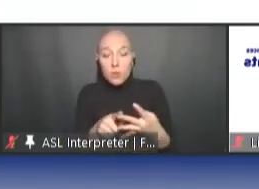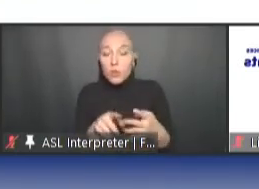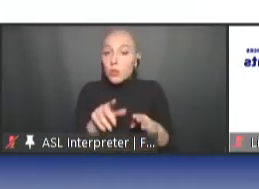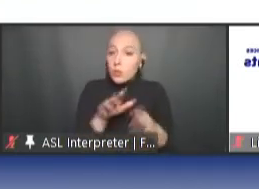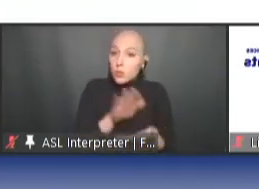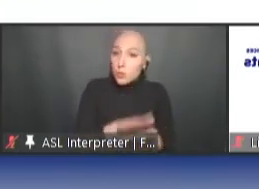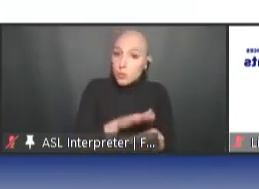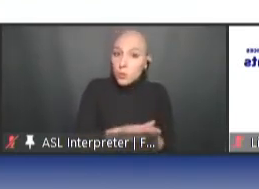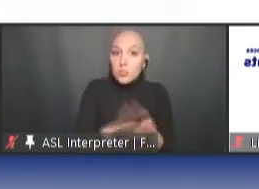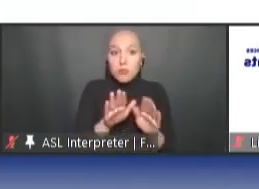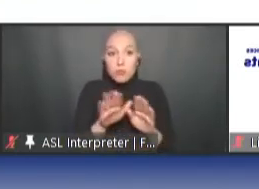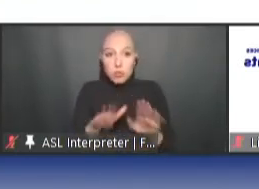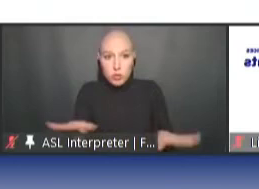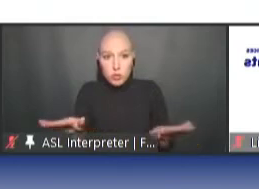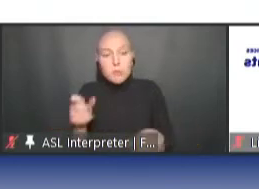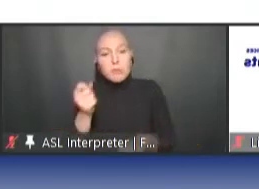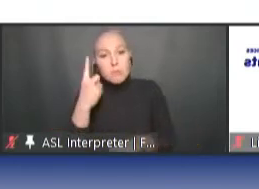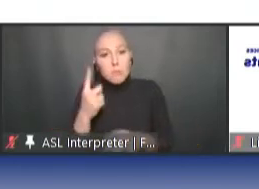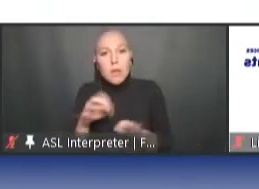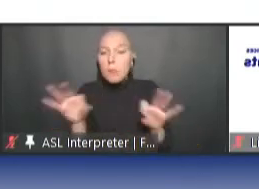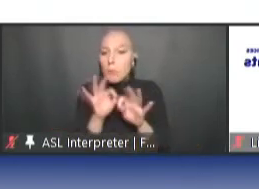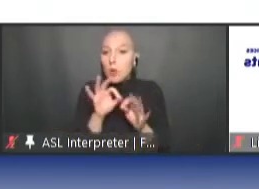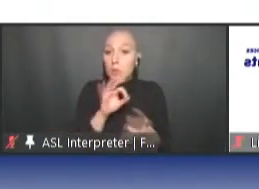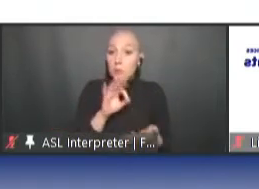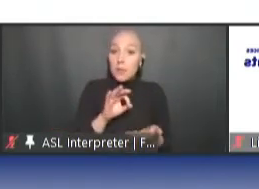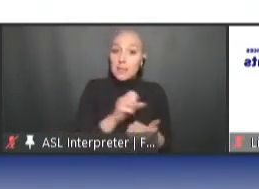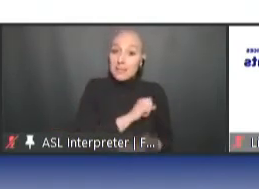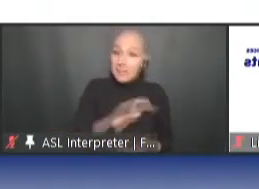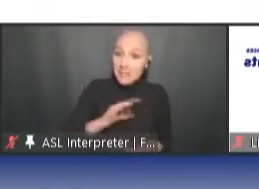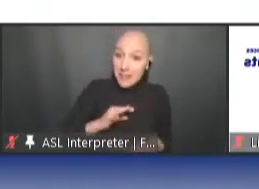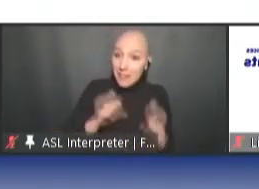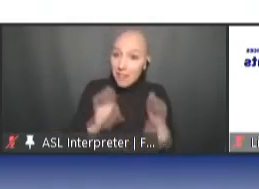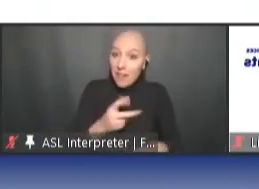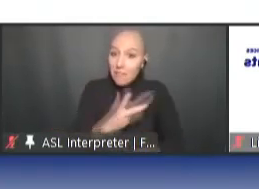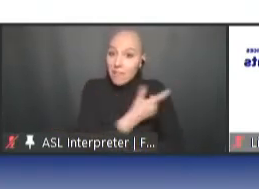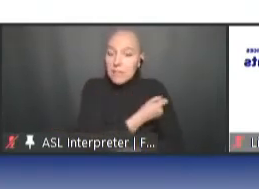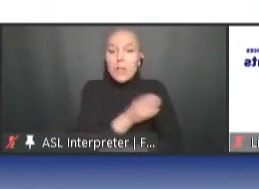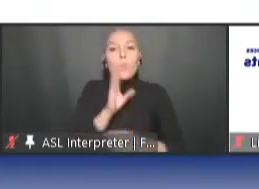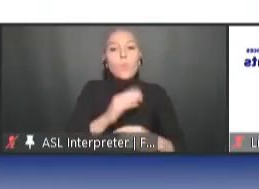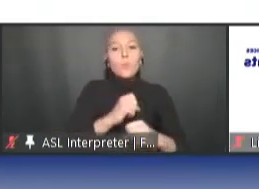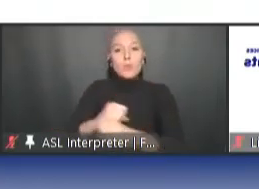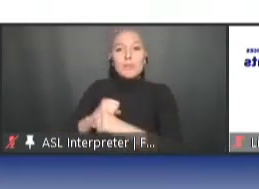children, minimize transmission and allow students to safely benefit from in-person learning. Among